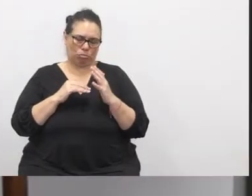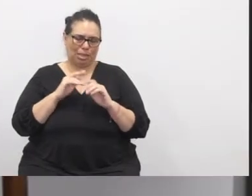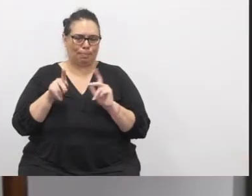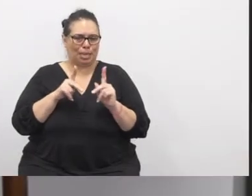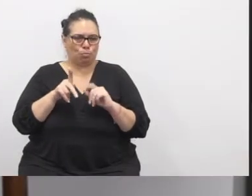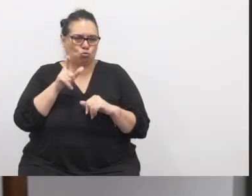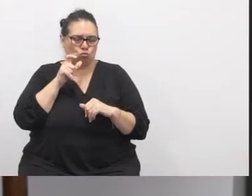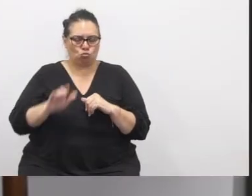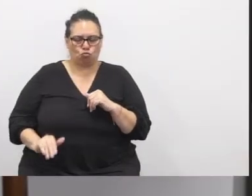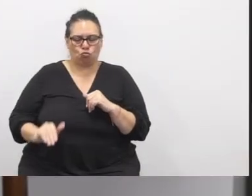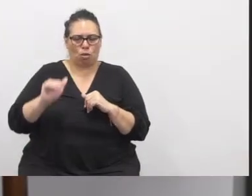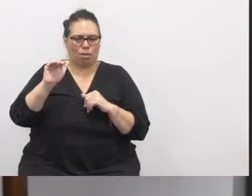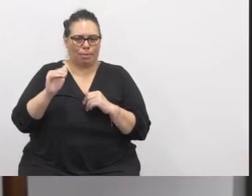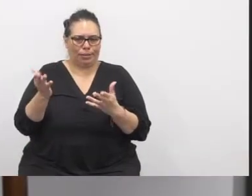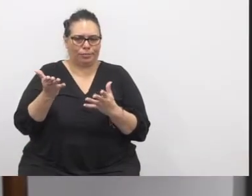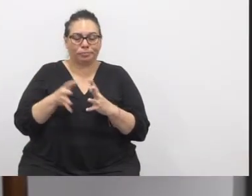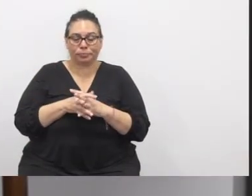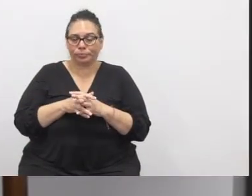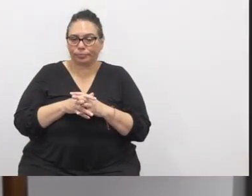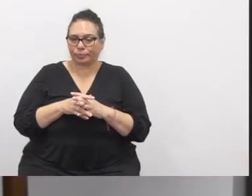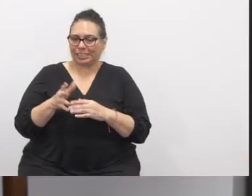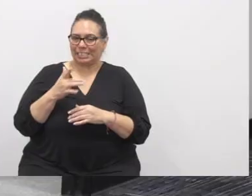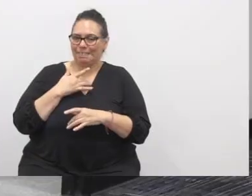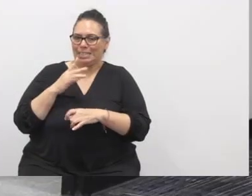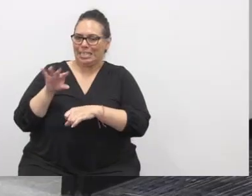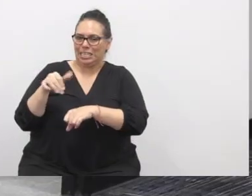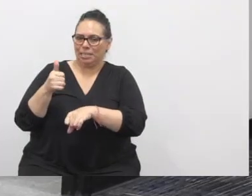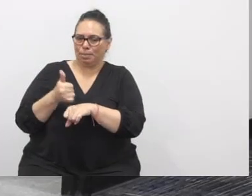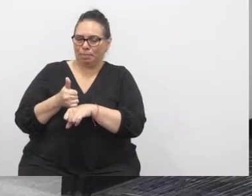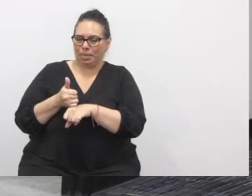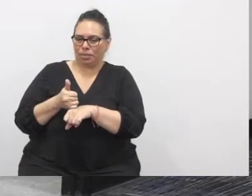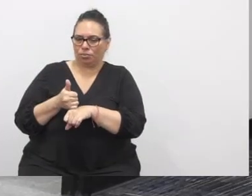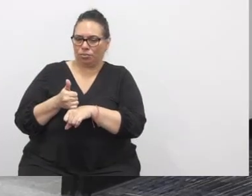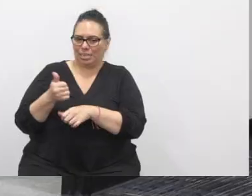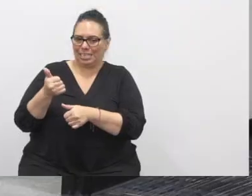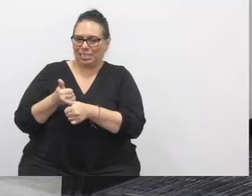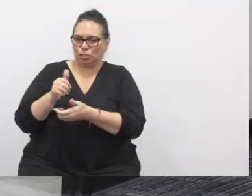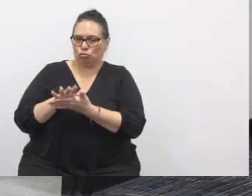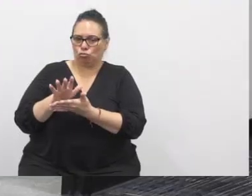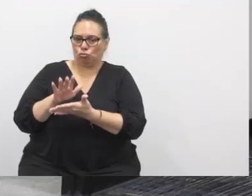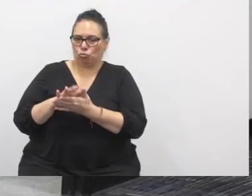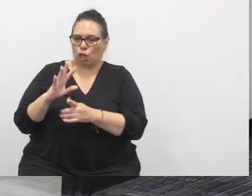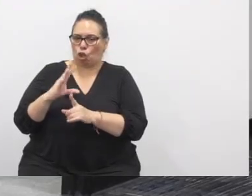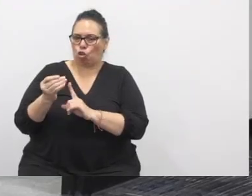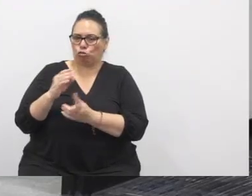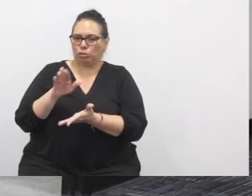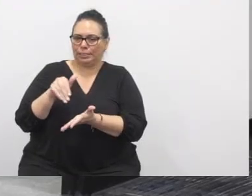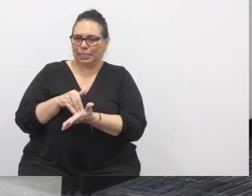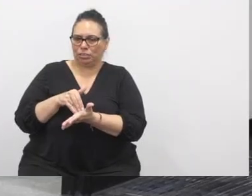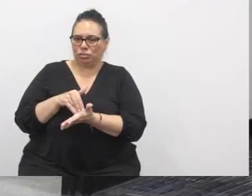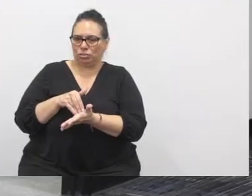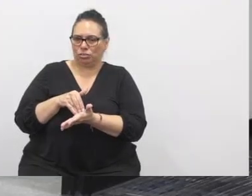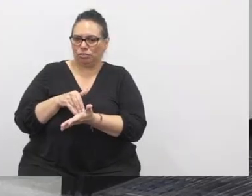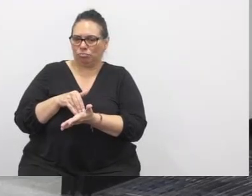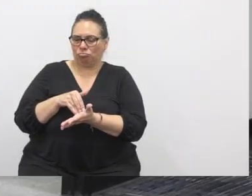in the Long Beach Unified School District? I feel like implementing, you know, at each school, a cultural center. That's how I see it as well. A cultural center, you know,